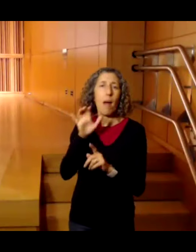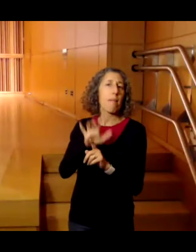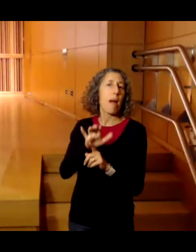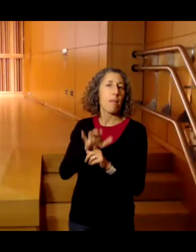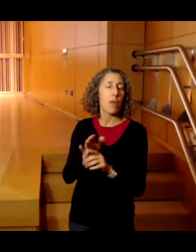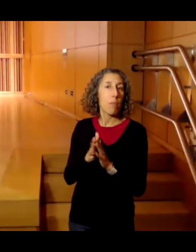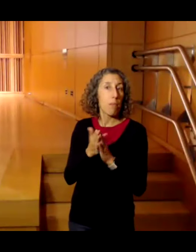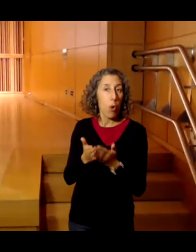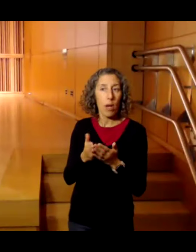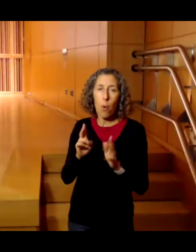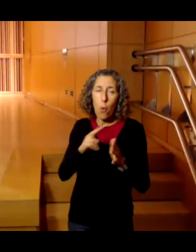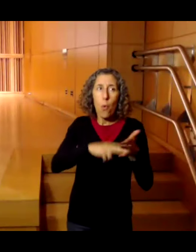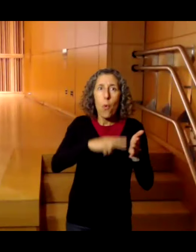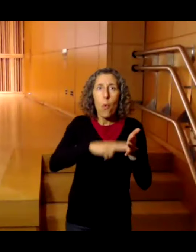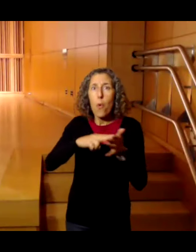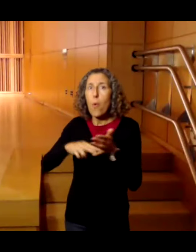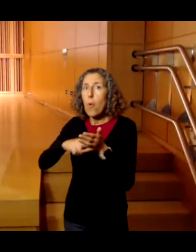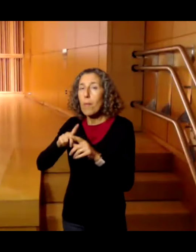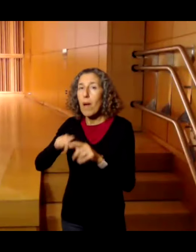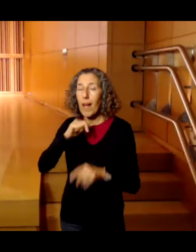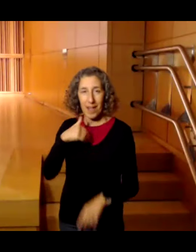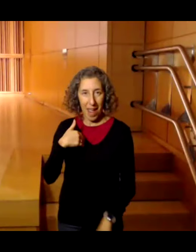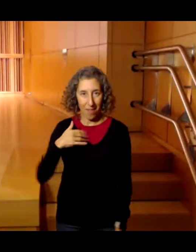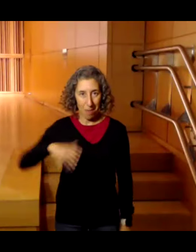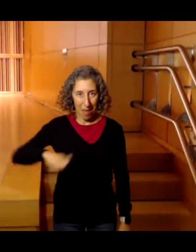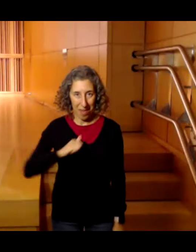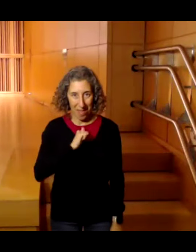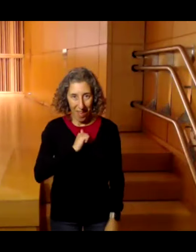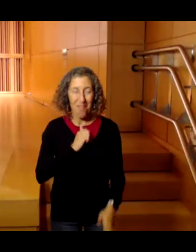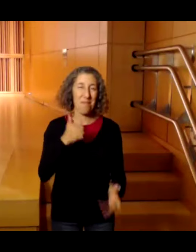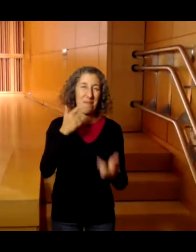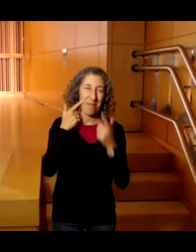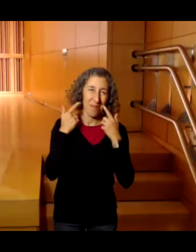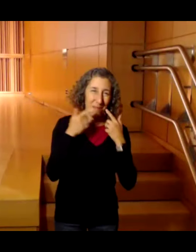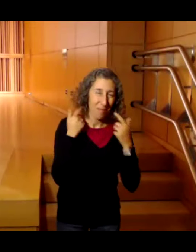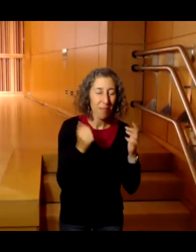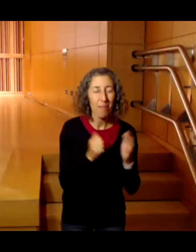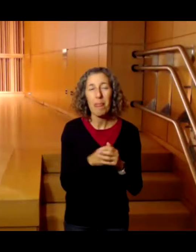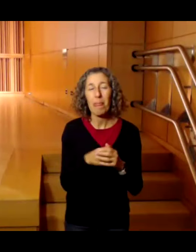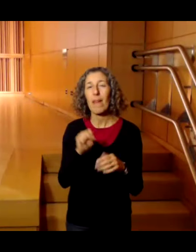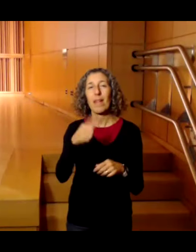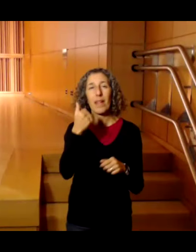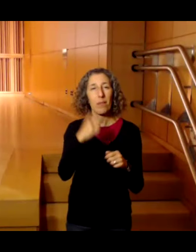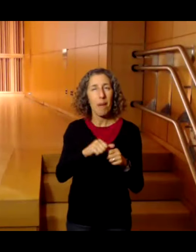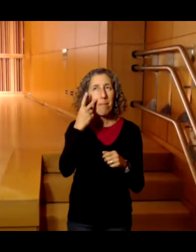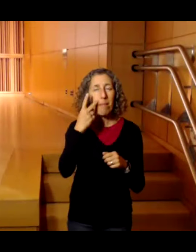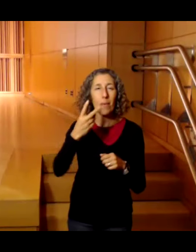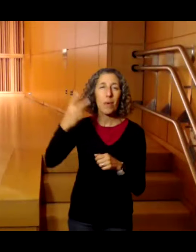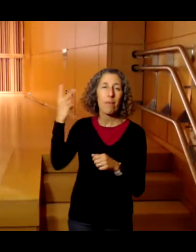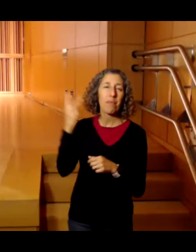Regrettably, mine. of that day, I have a clear picture of Robert Fawing.